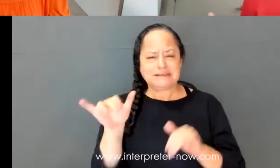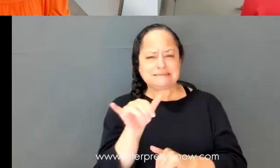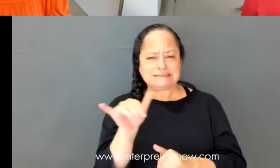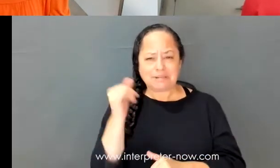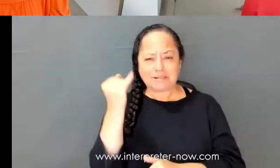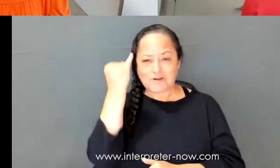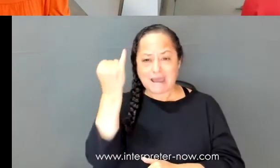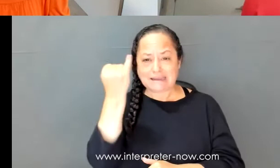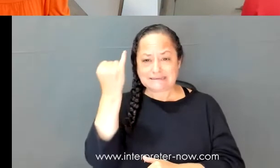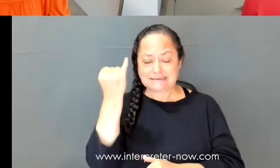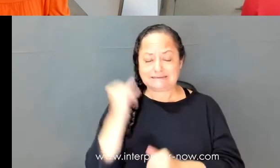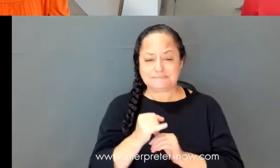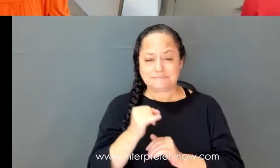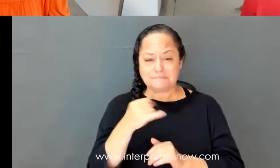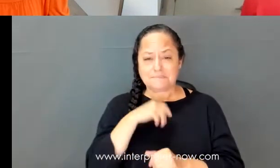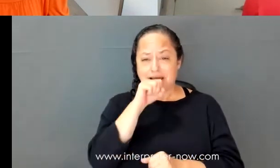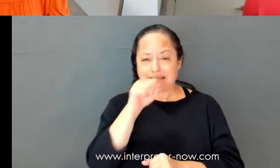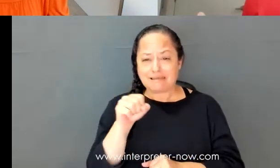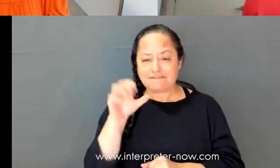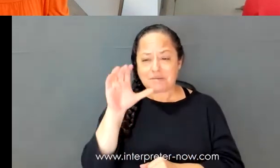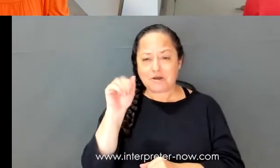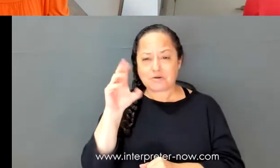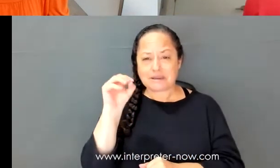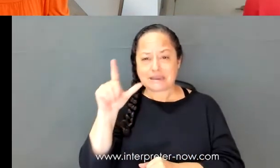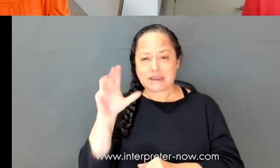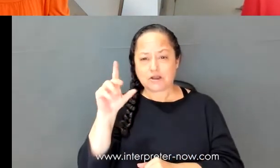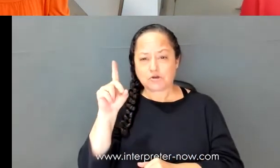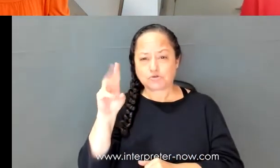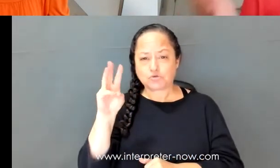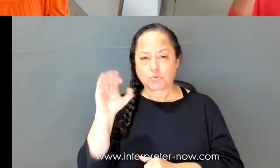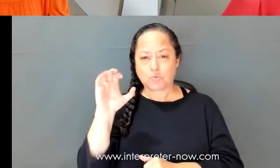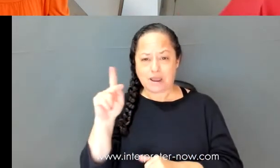And so, what I love about Carol Dweck's work and what I even talk about in the book is